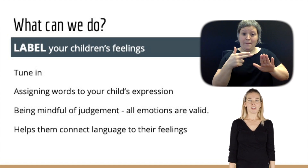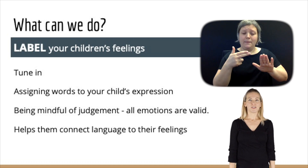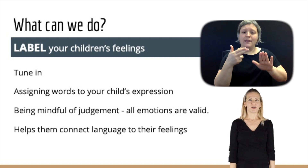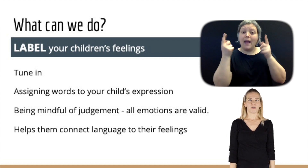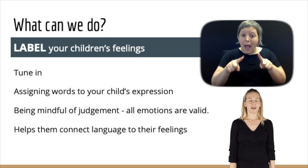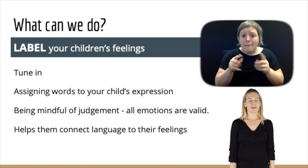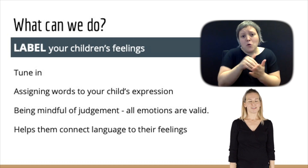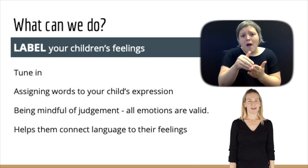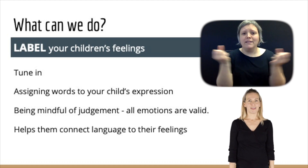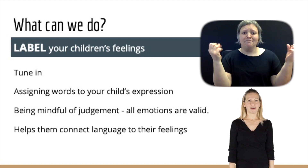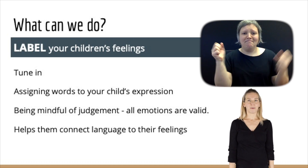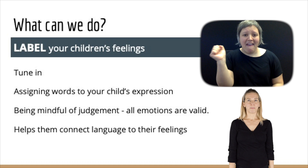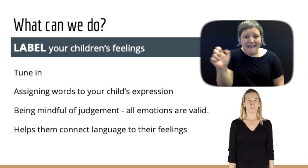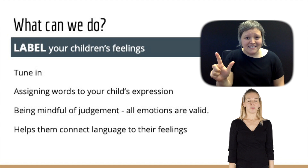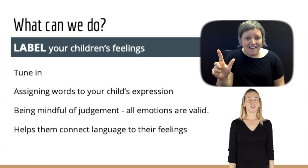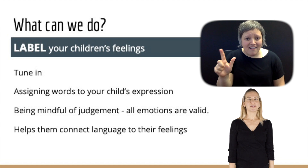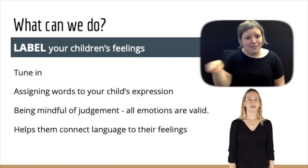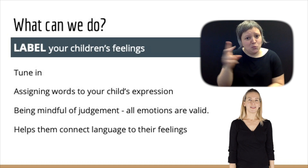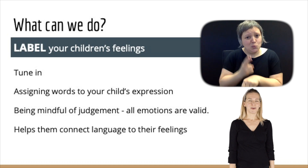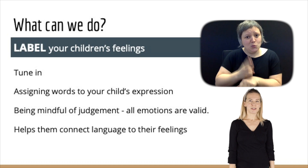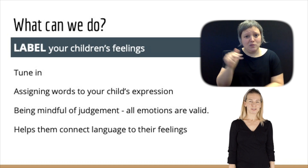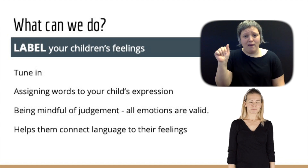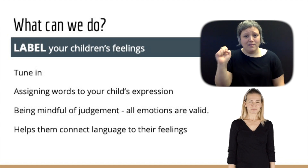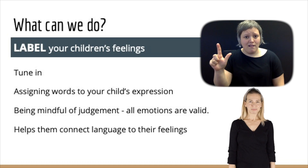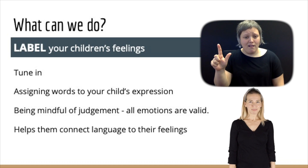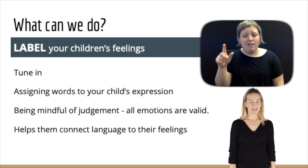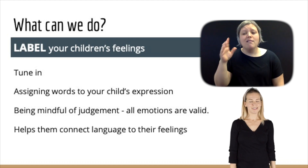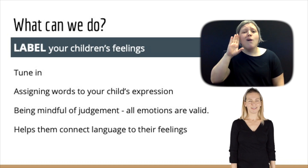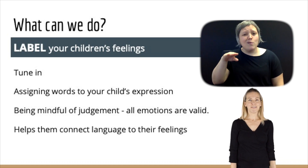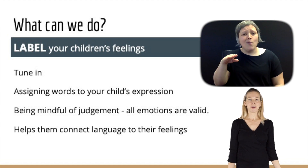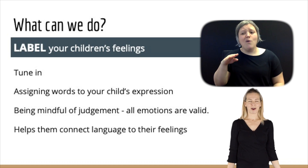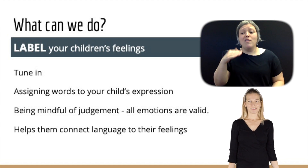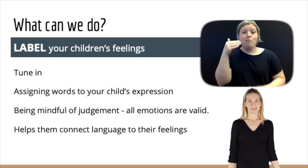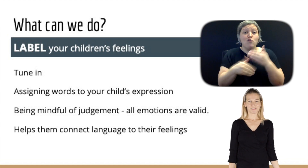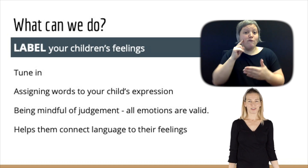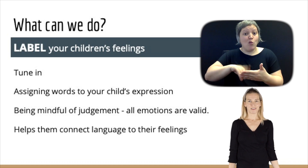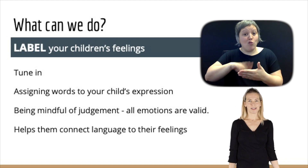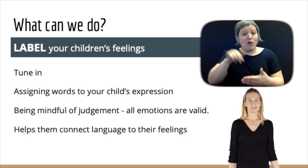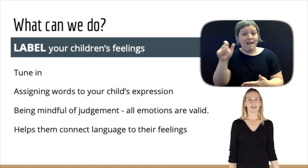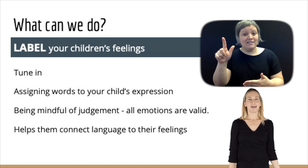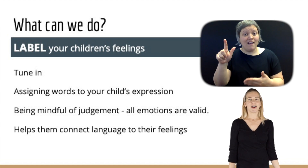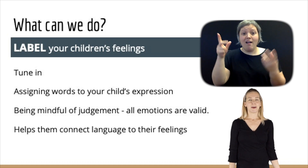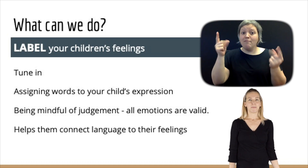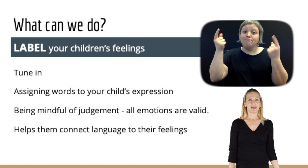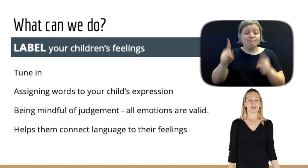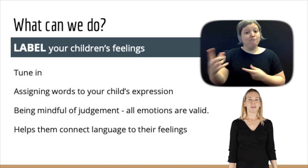I understand that learning sign language is a lifelong process for a lot of us and labeling